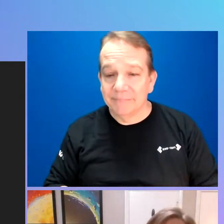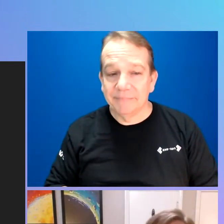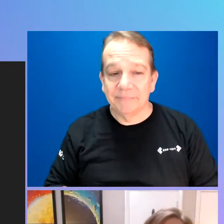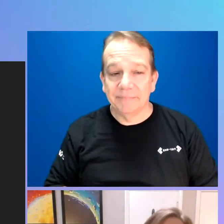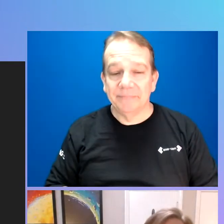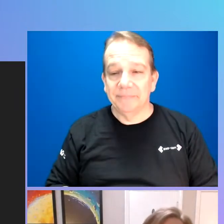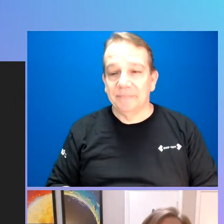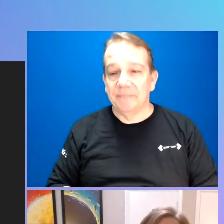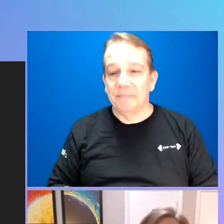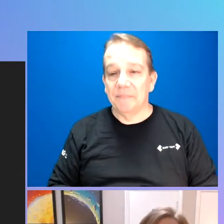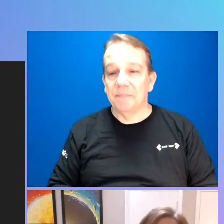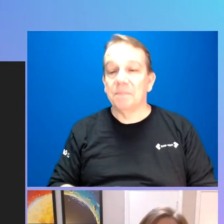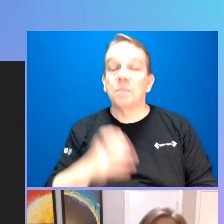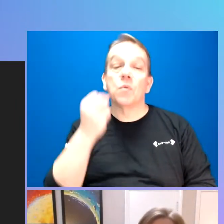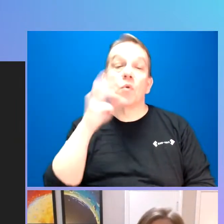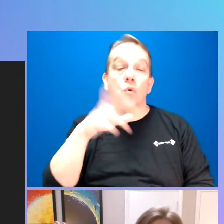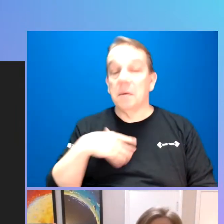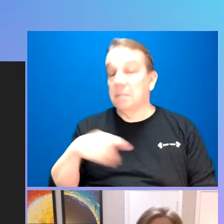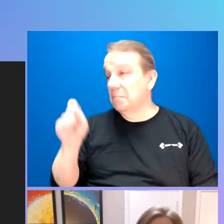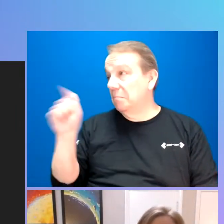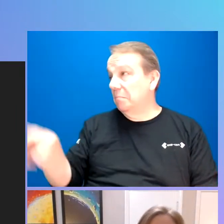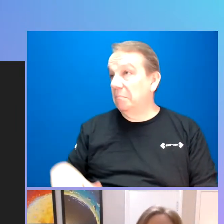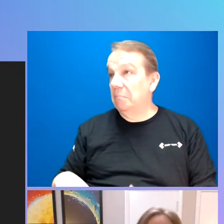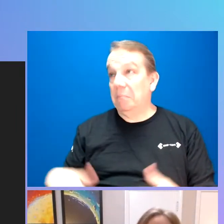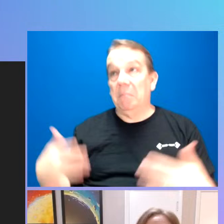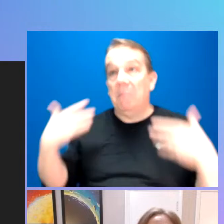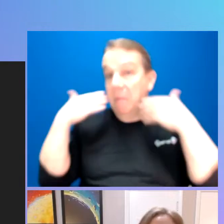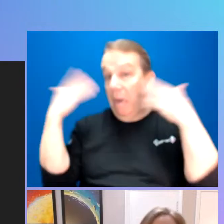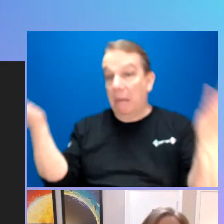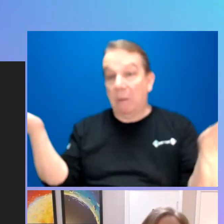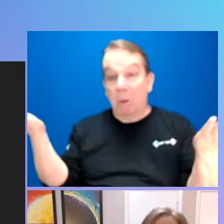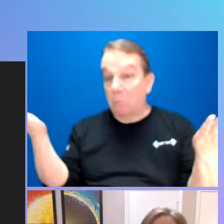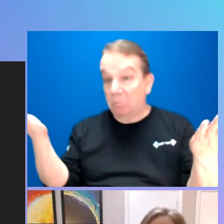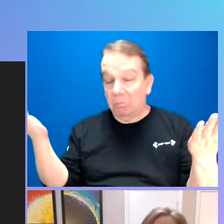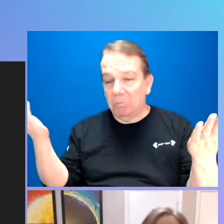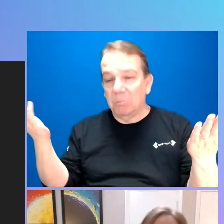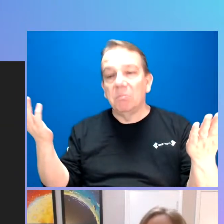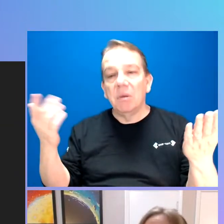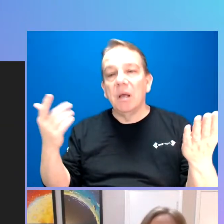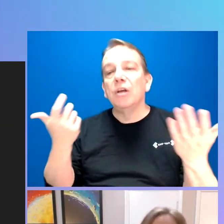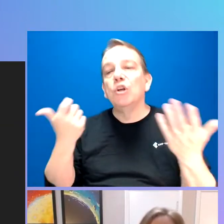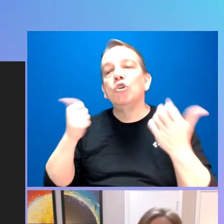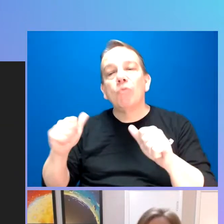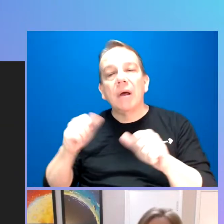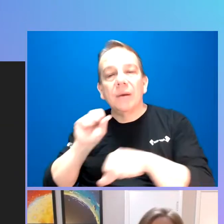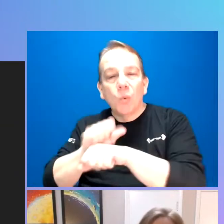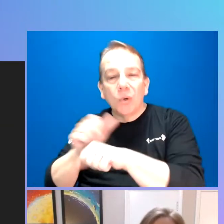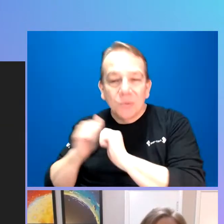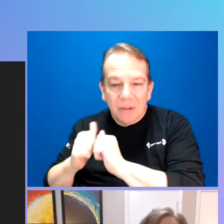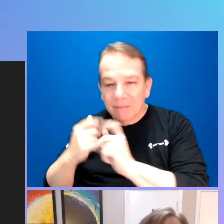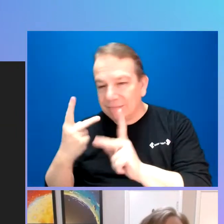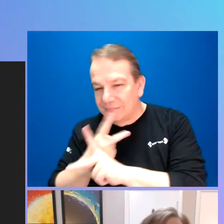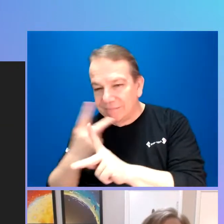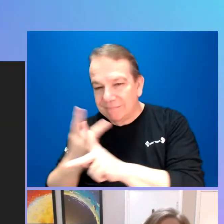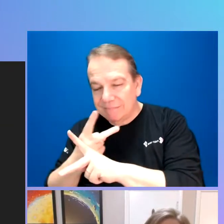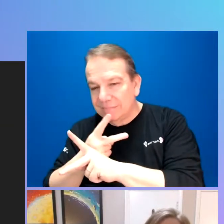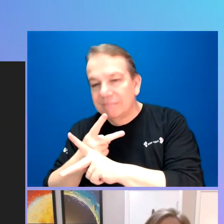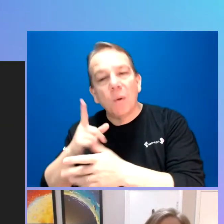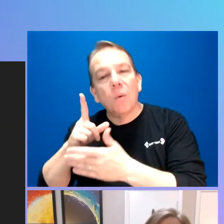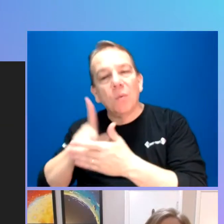Morgan, when I ask them, they might say, I don't know. And we can try to find or make an